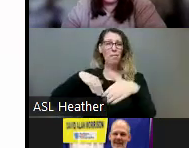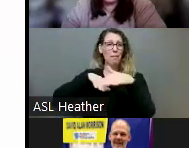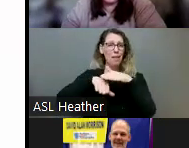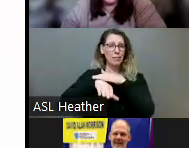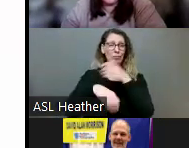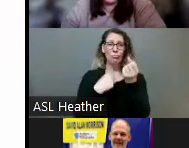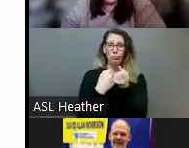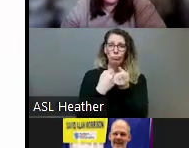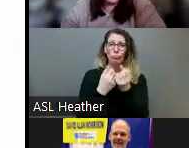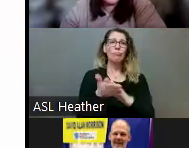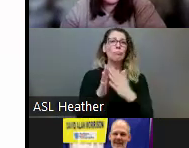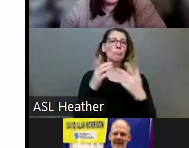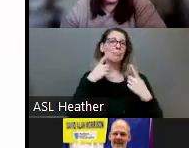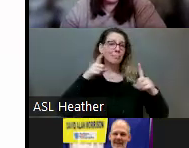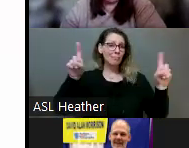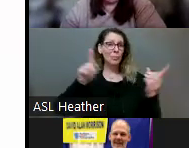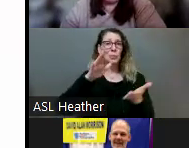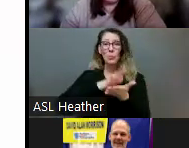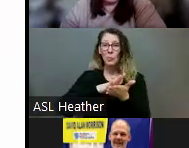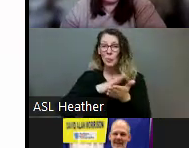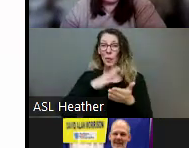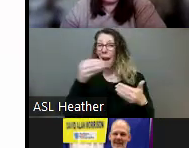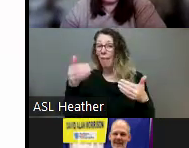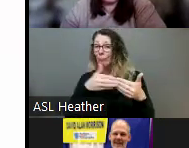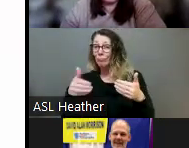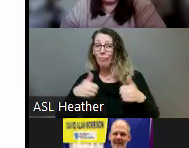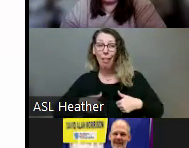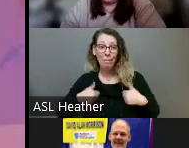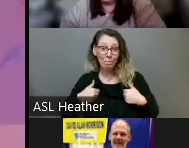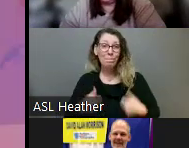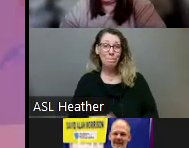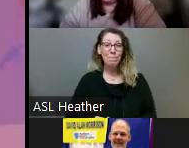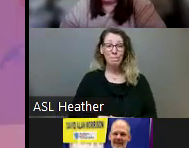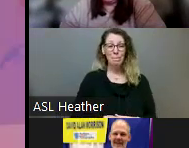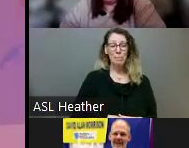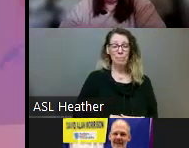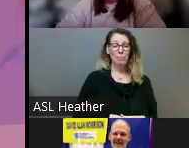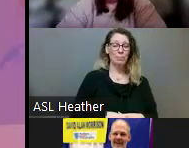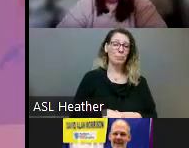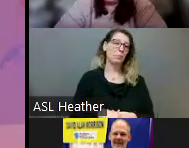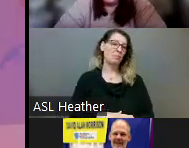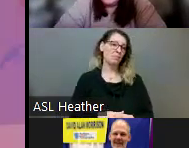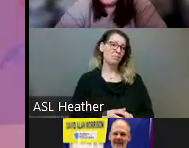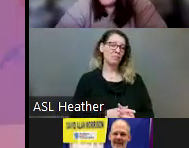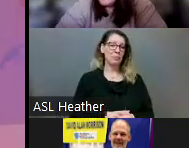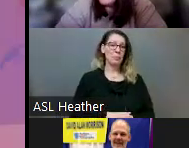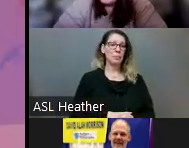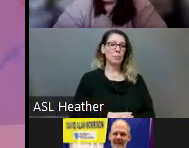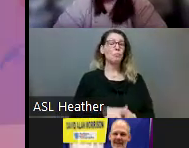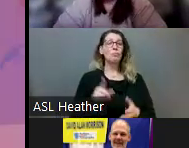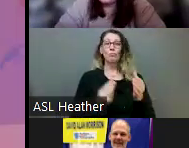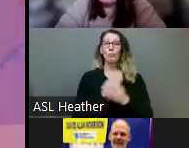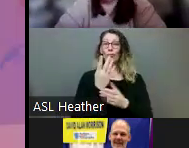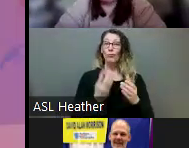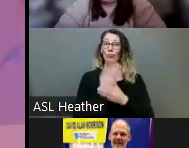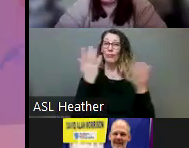them successful in school and in life. Spring has come to Washington and with